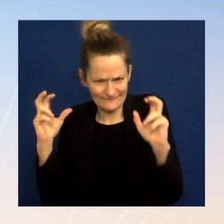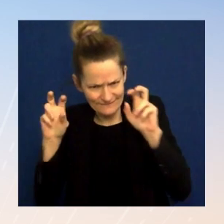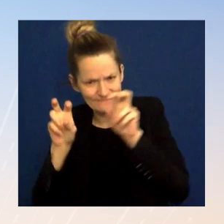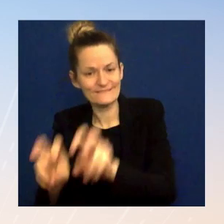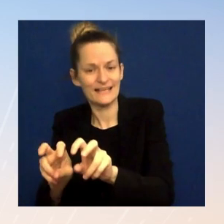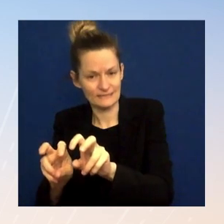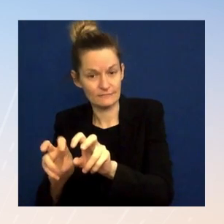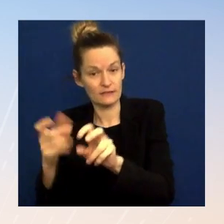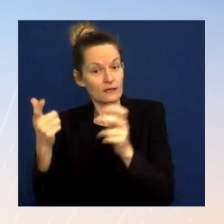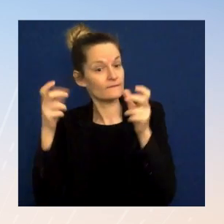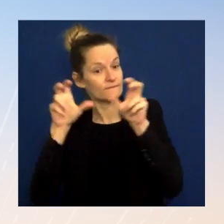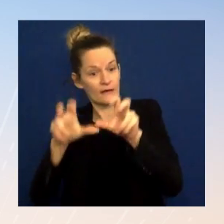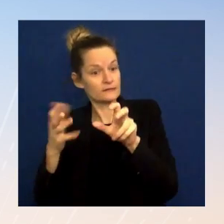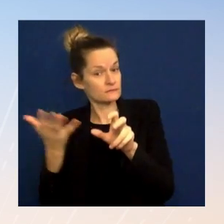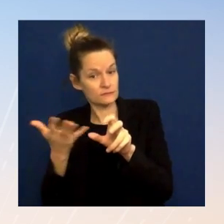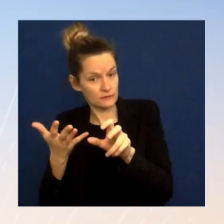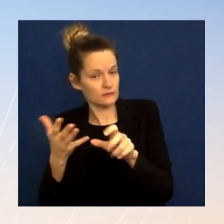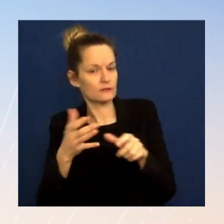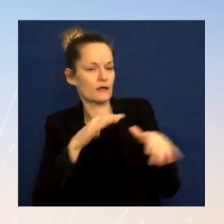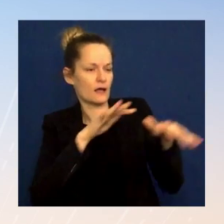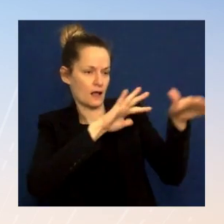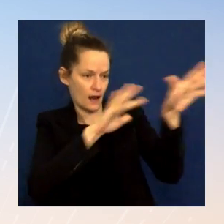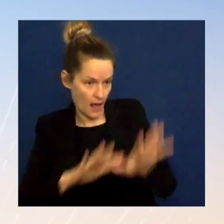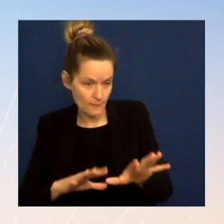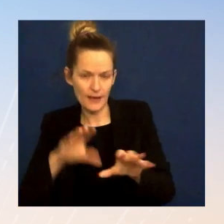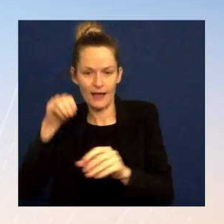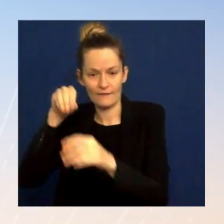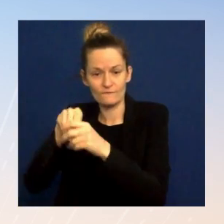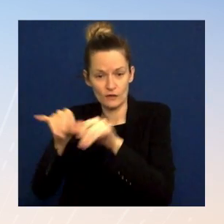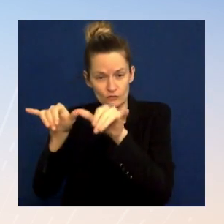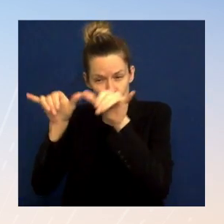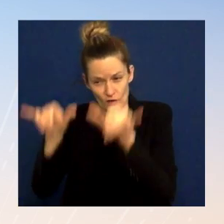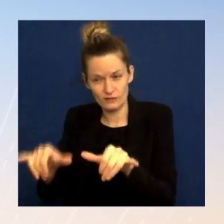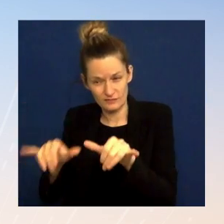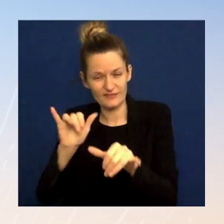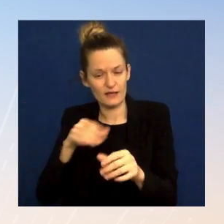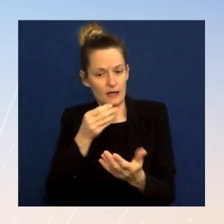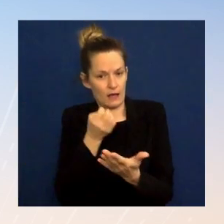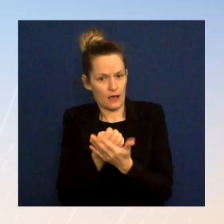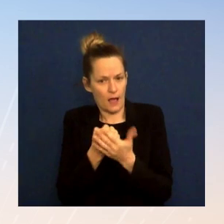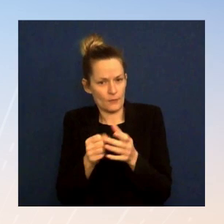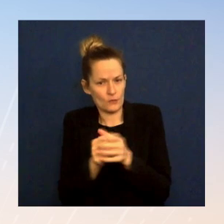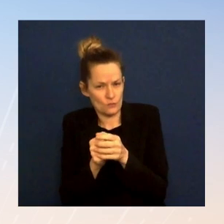in economic growth in the United States. They're excited about it. They raise it when we see them.